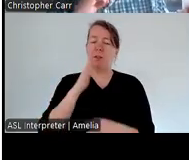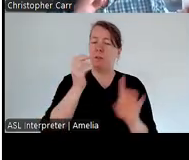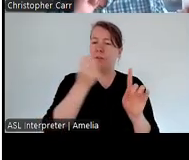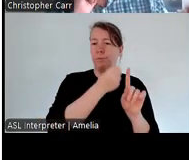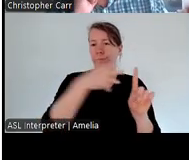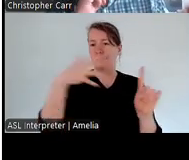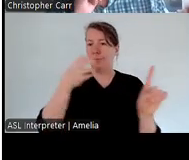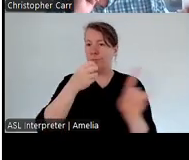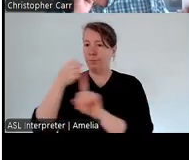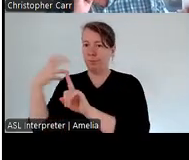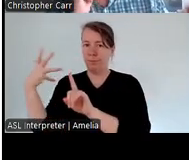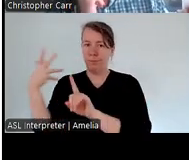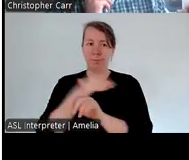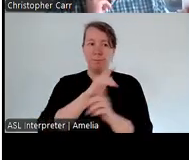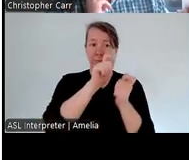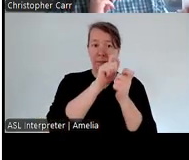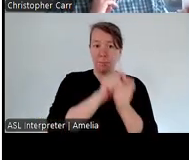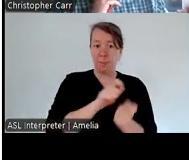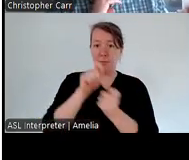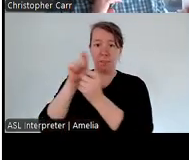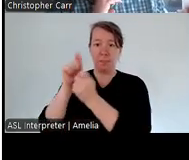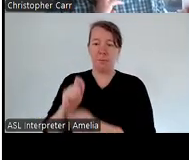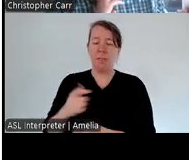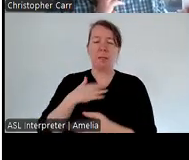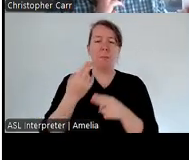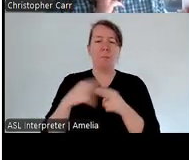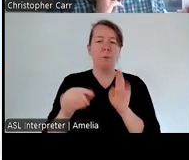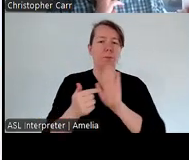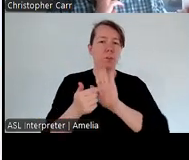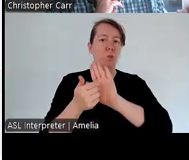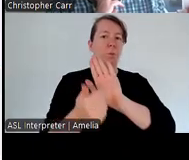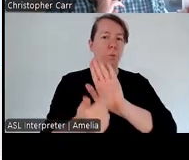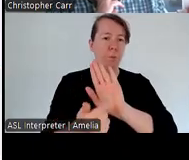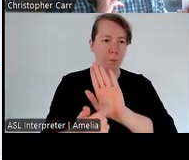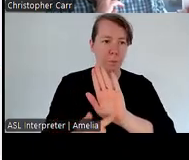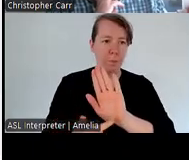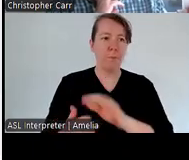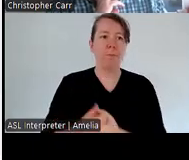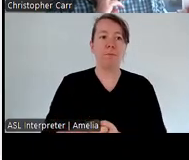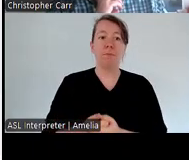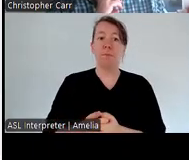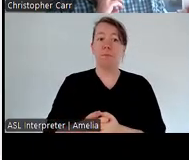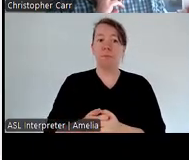And if I quickly went over to here, I could actually see these.